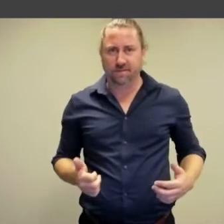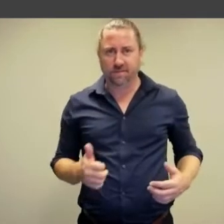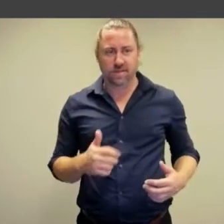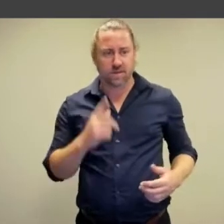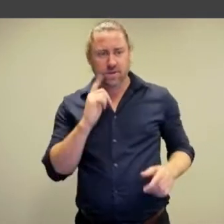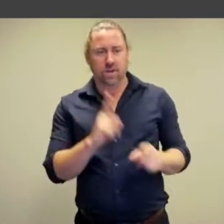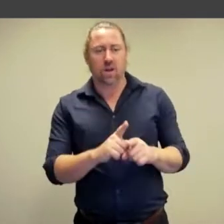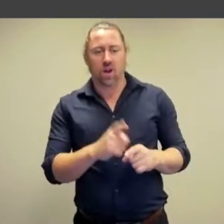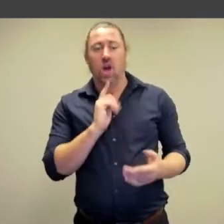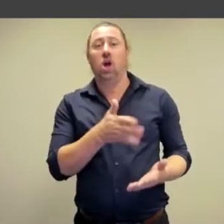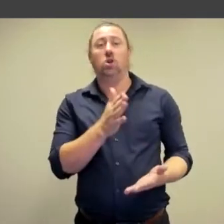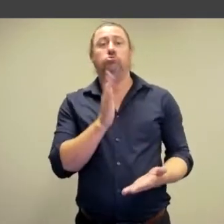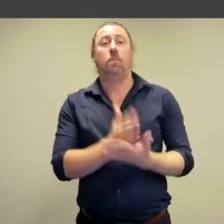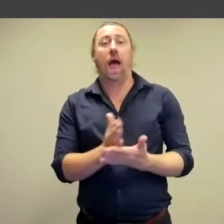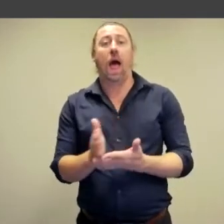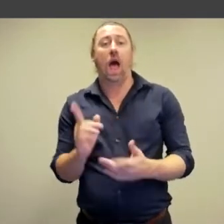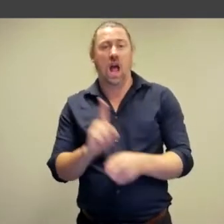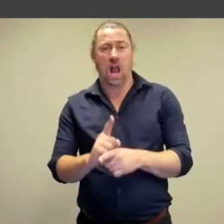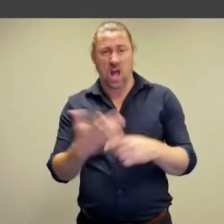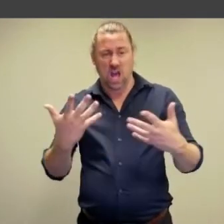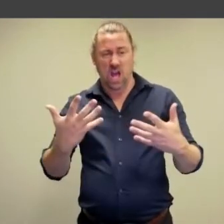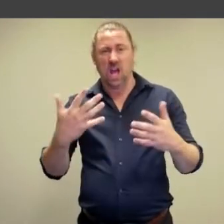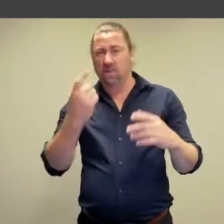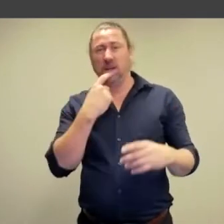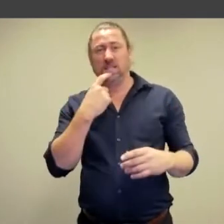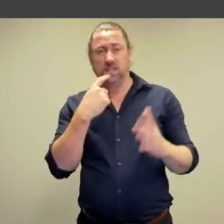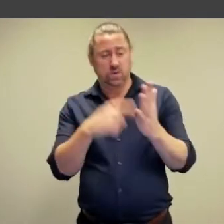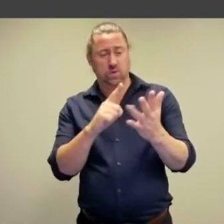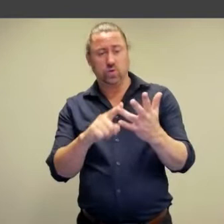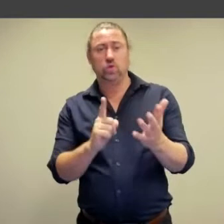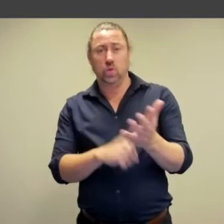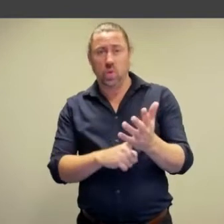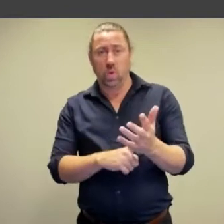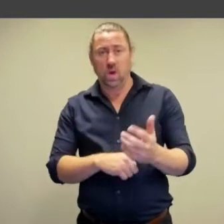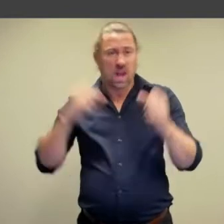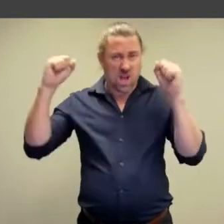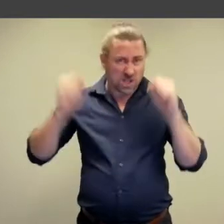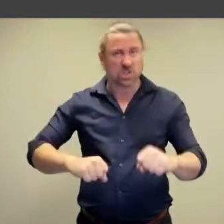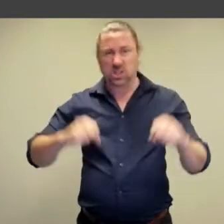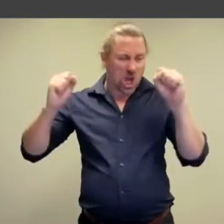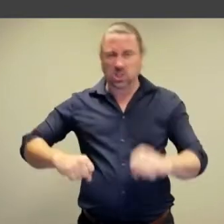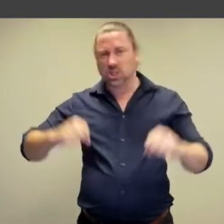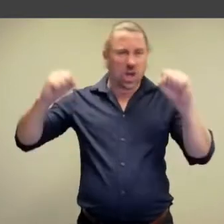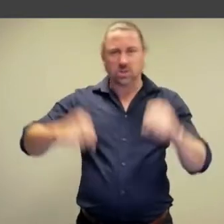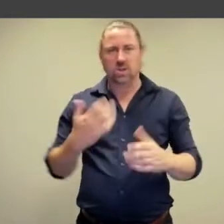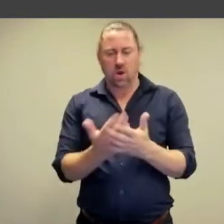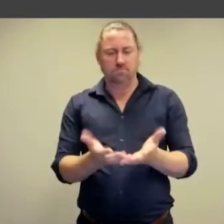chopper by banging this metal tool against